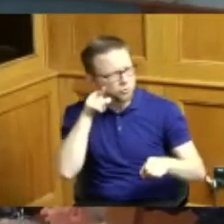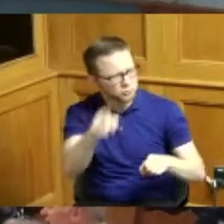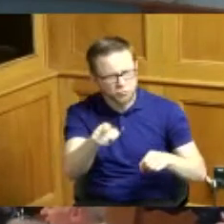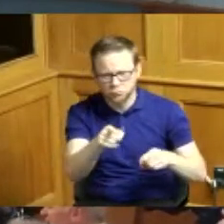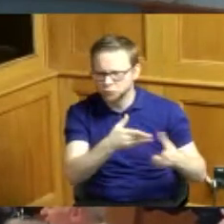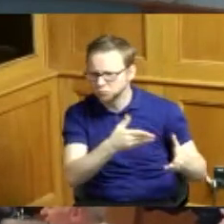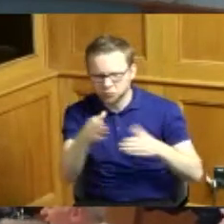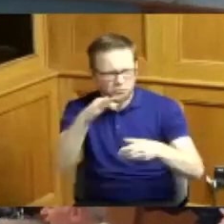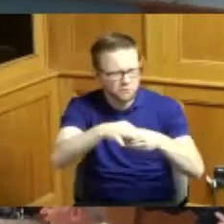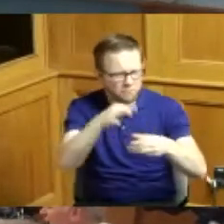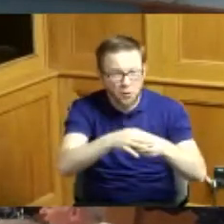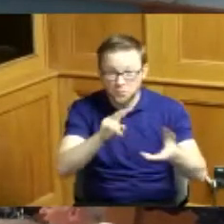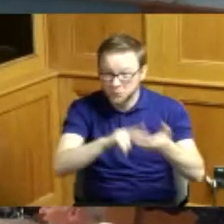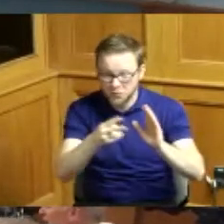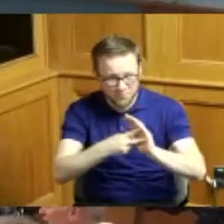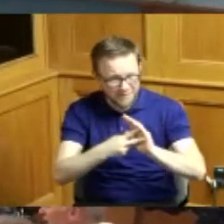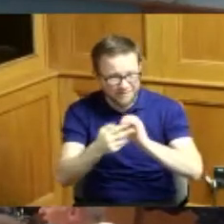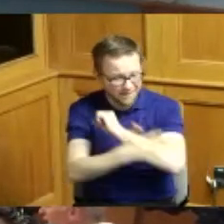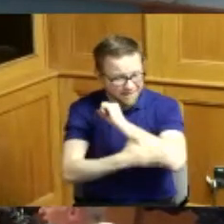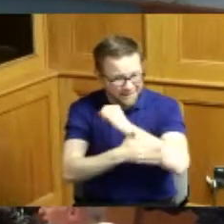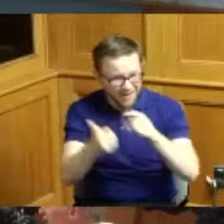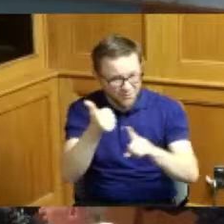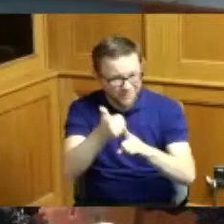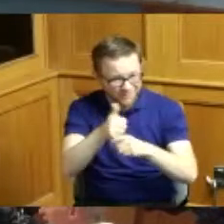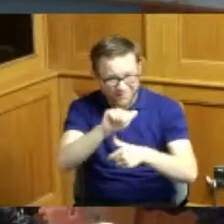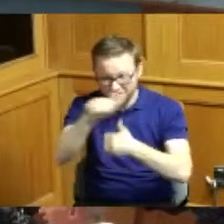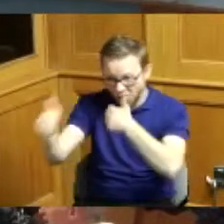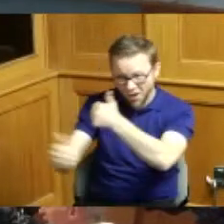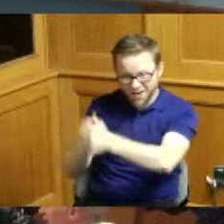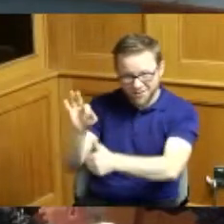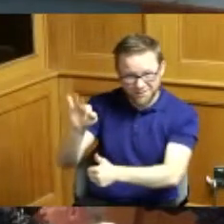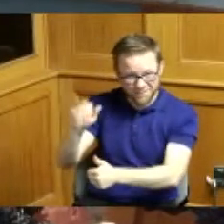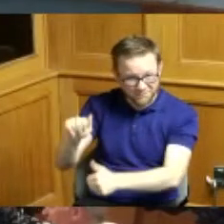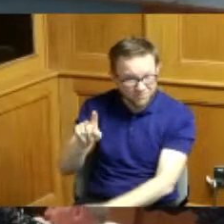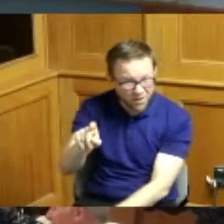are their indentured servants your Hamilton County Commissioners not FIFA Commissioners